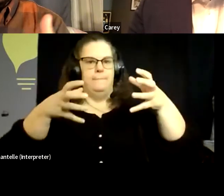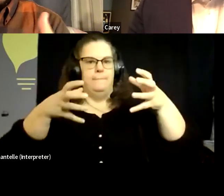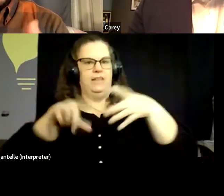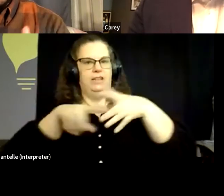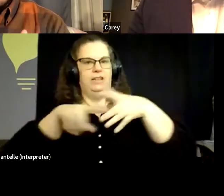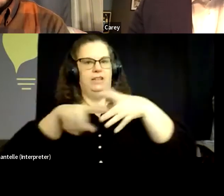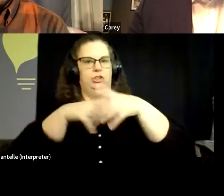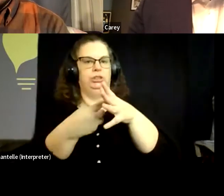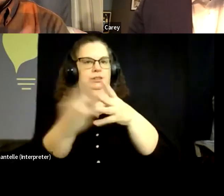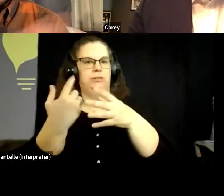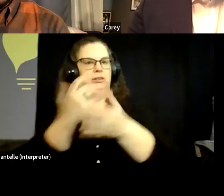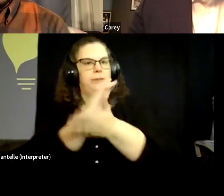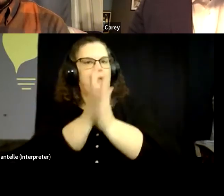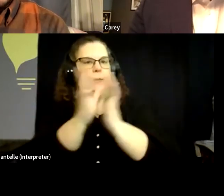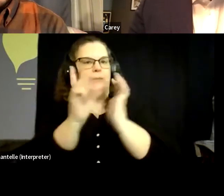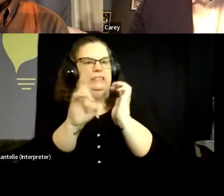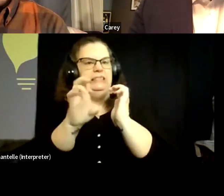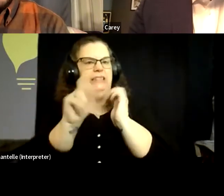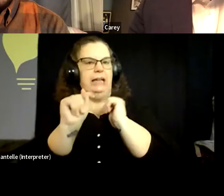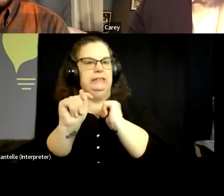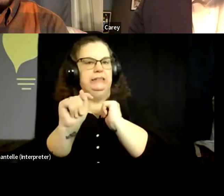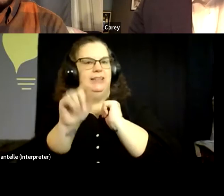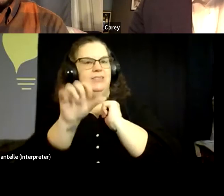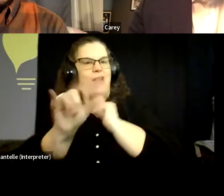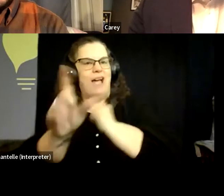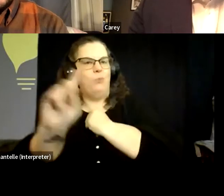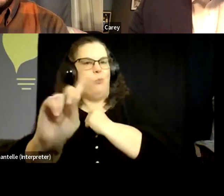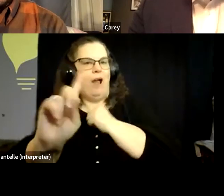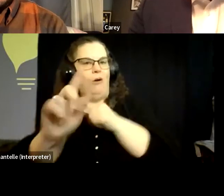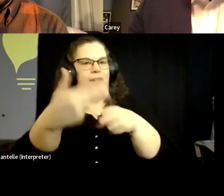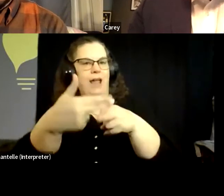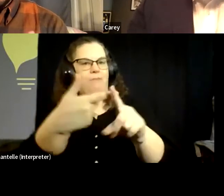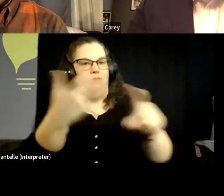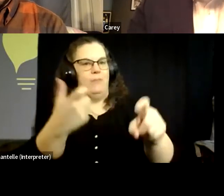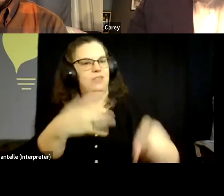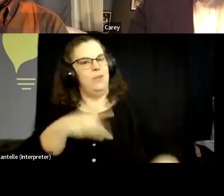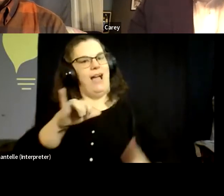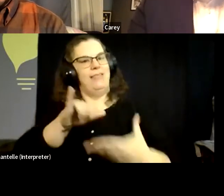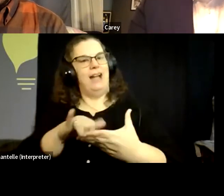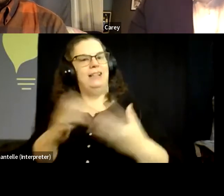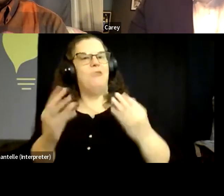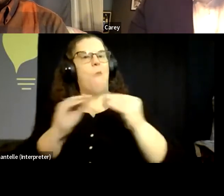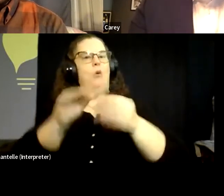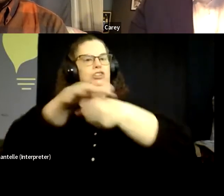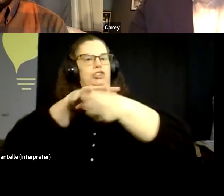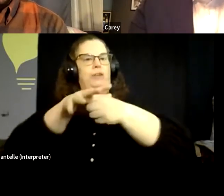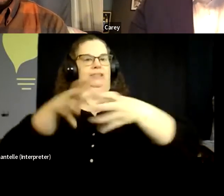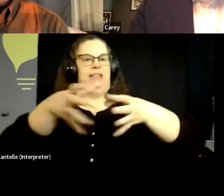gets dents in it. That's where it came from. We like it because it gives surface area for the ball barings Baehr